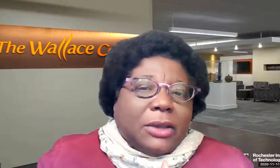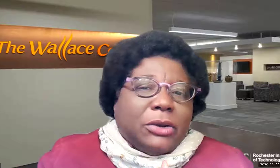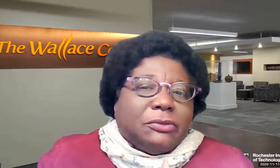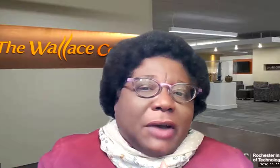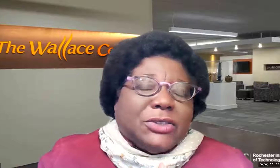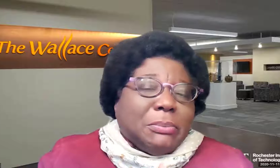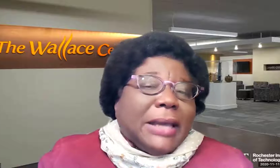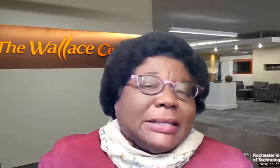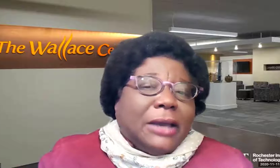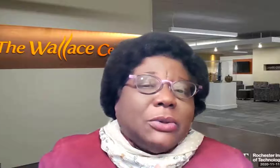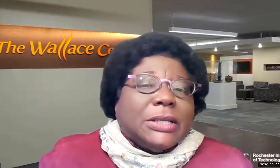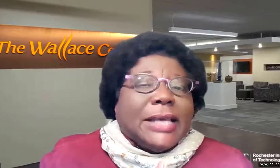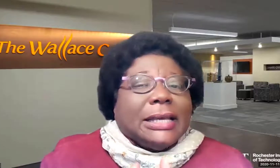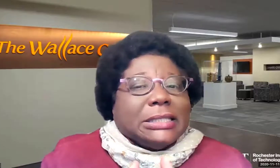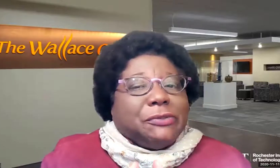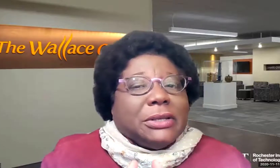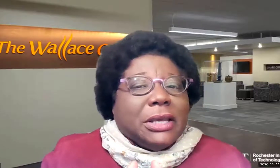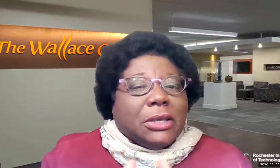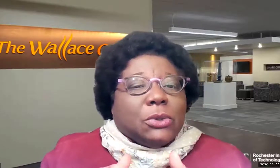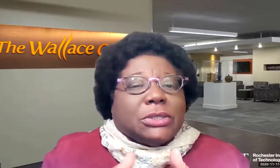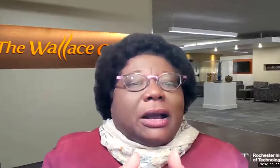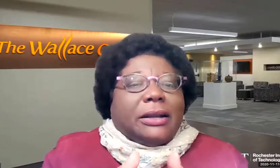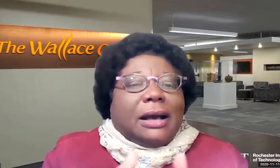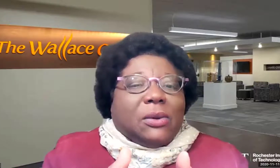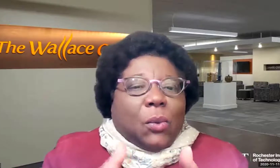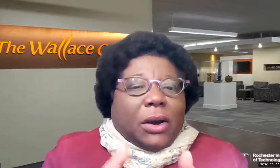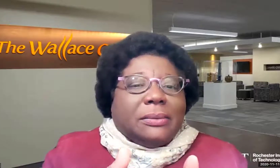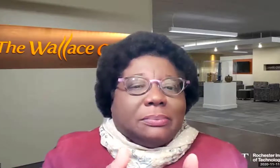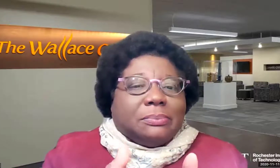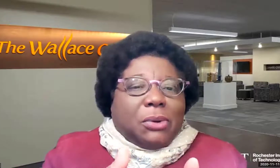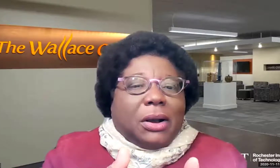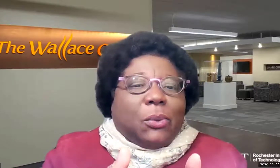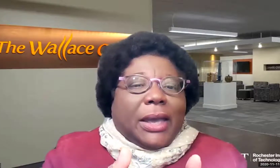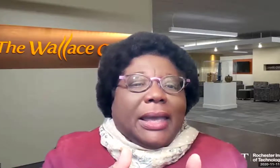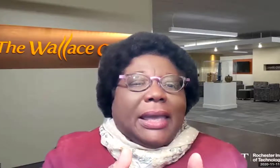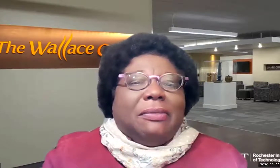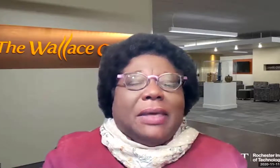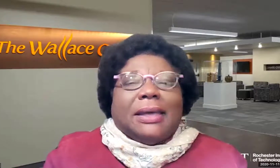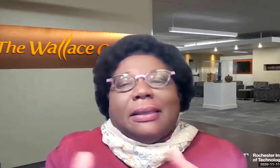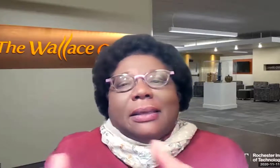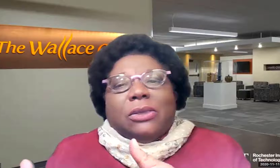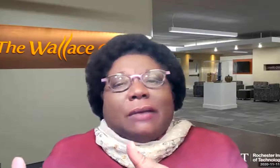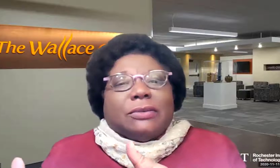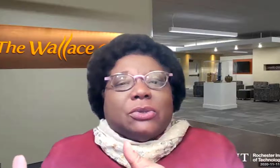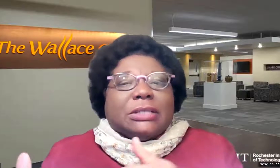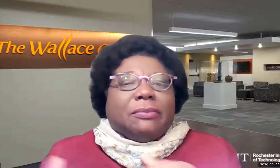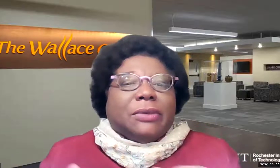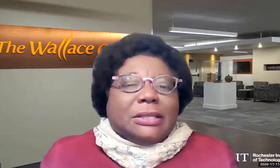Adwoa Boateng: Your advisor may tell you to take a different you start out in one way and then you have to do something different. So